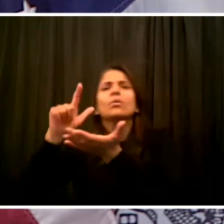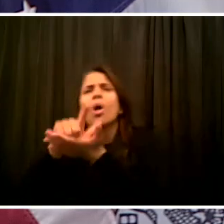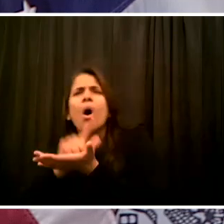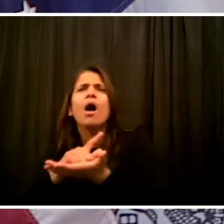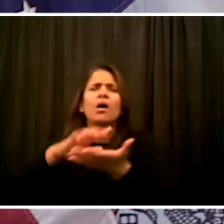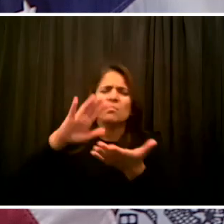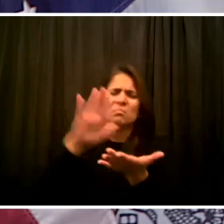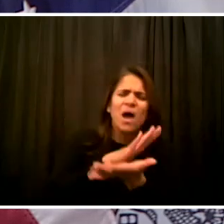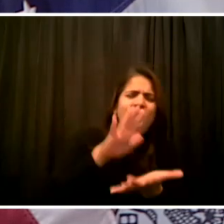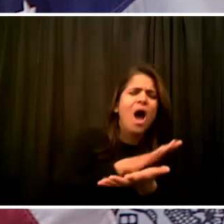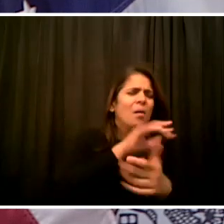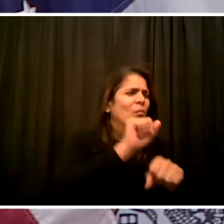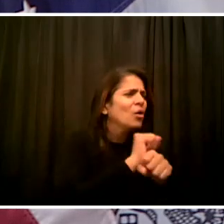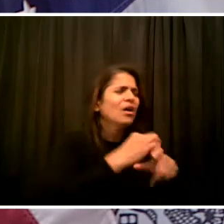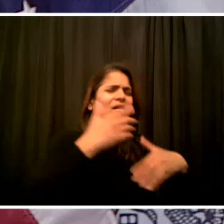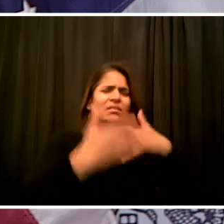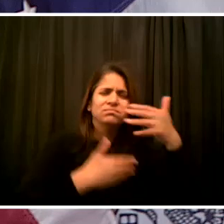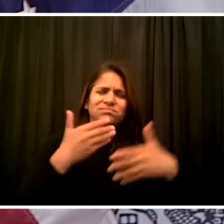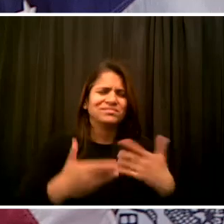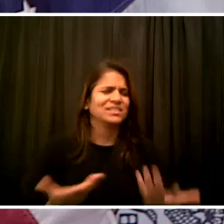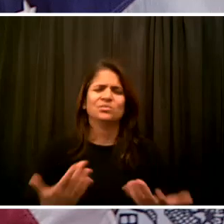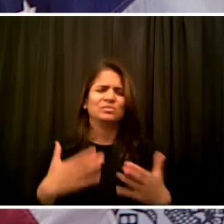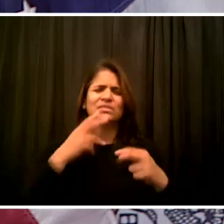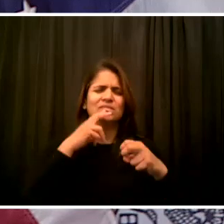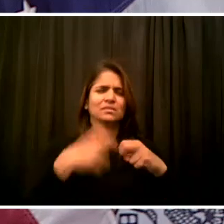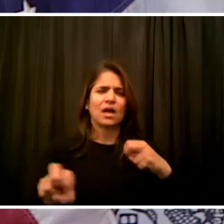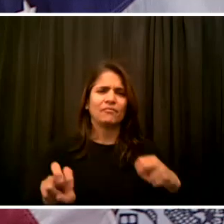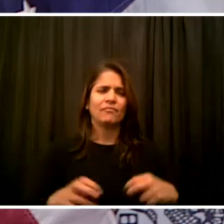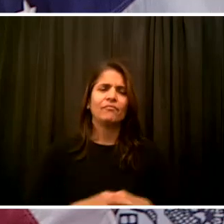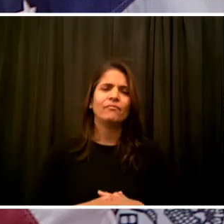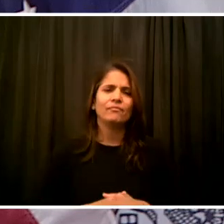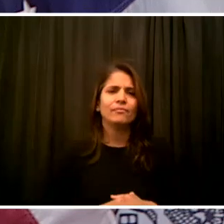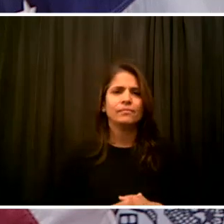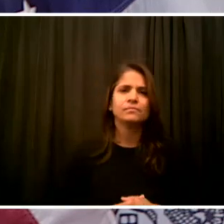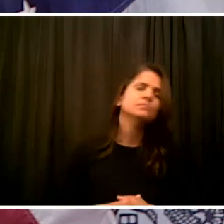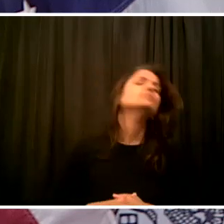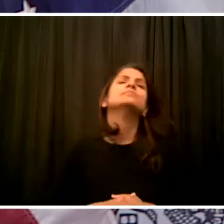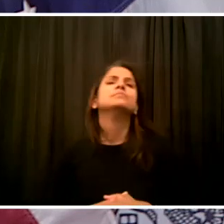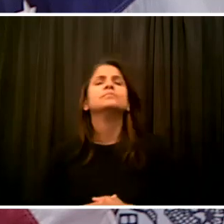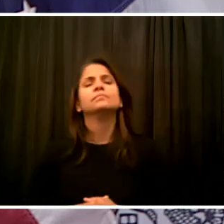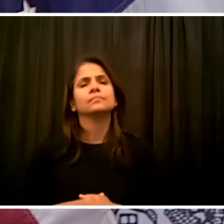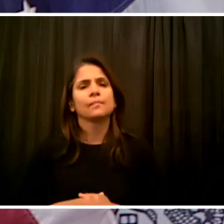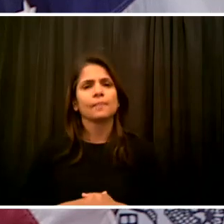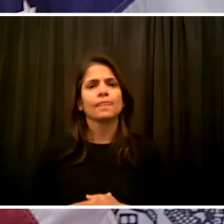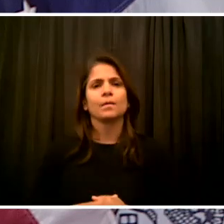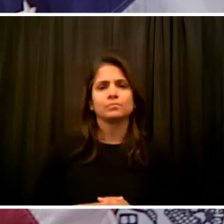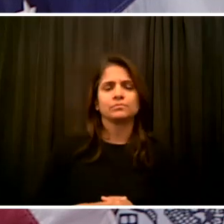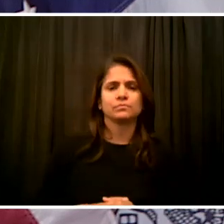I THINK WE'LL PROBABLY LEARN A LOT OF THIS AND BE BETTER PRPEAR EDT HENTEX TIME BUT I THINK EVERYONE IS DOING THE BEST THEY